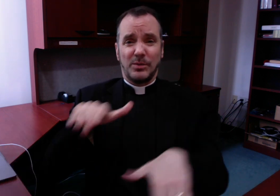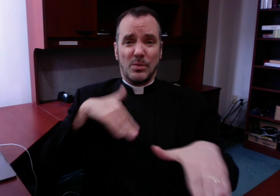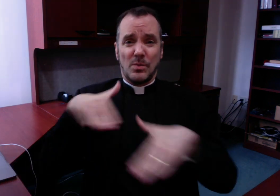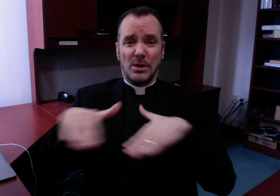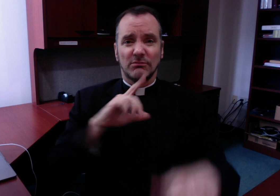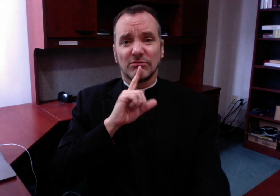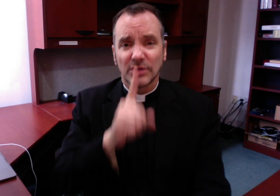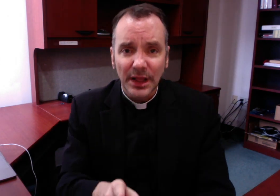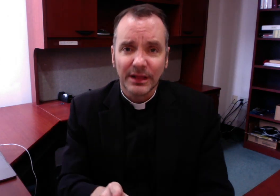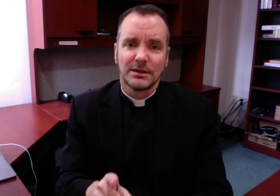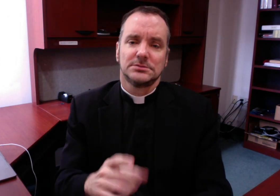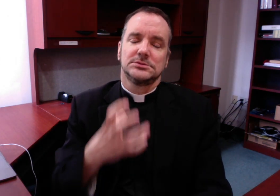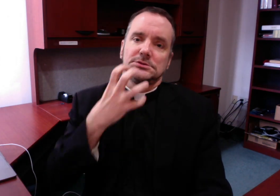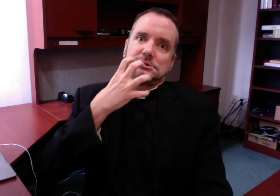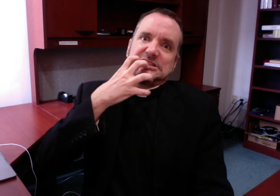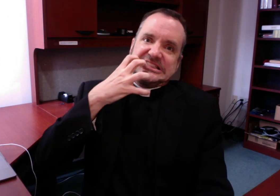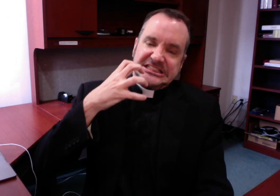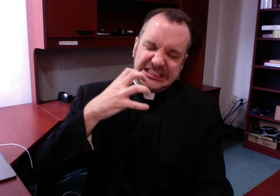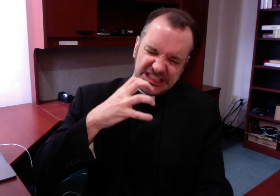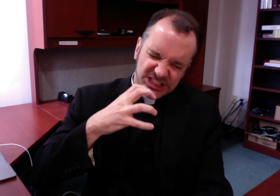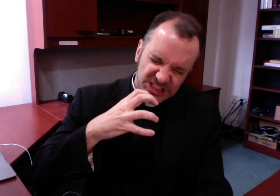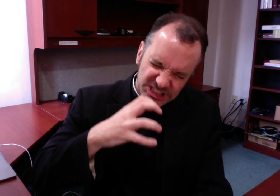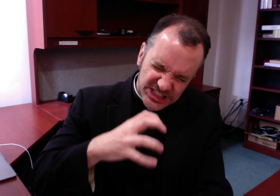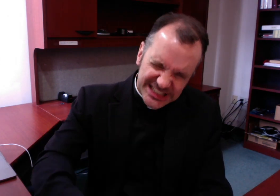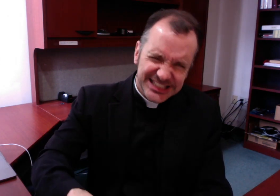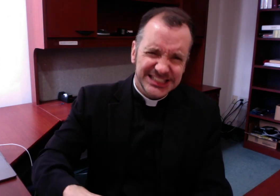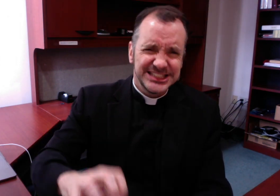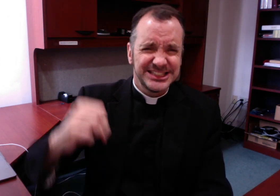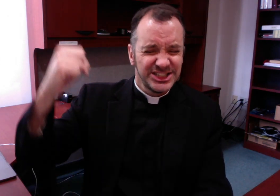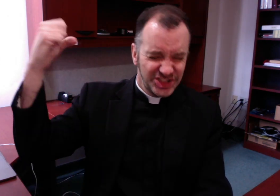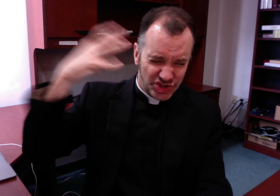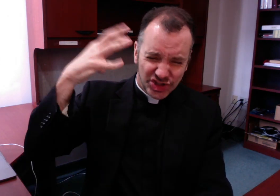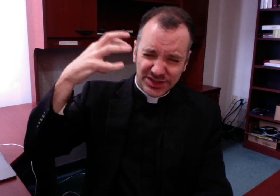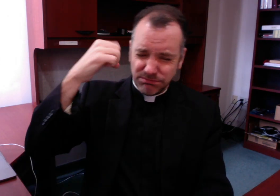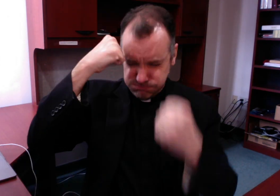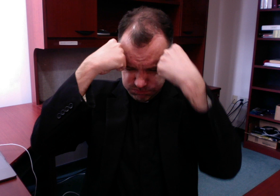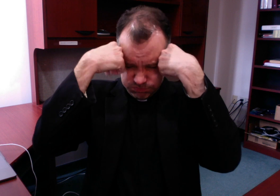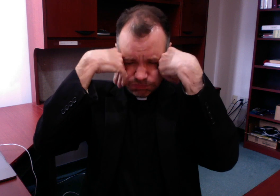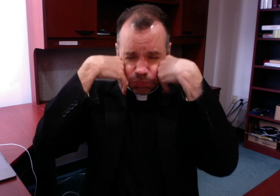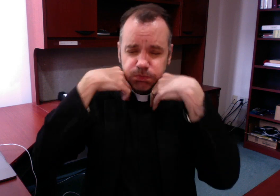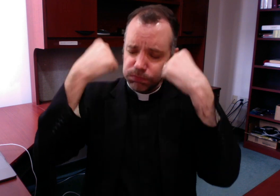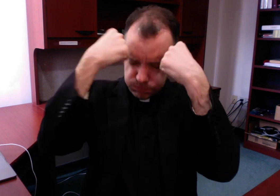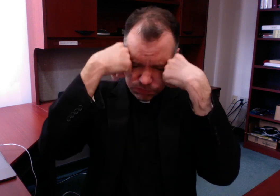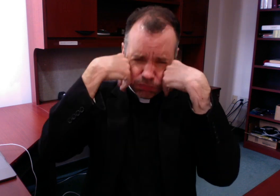But this walk was incredibly hot! The sun was so bright, and it caused us to sweat